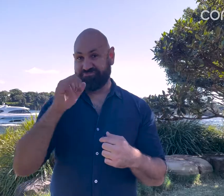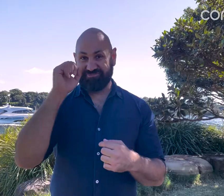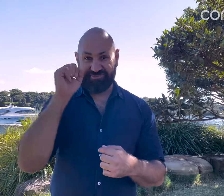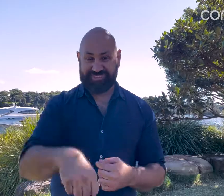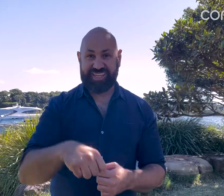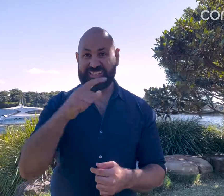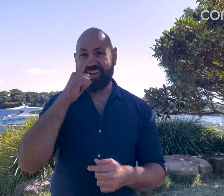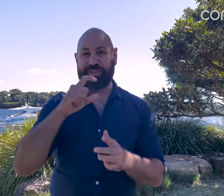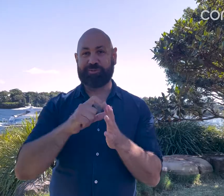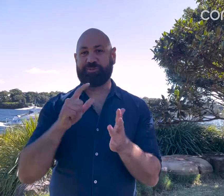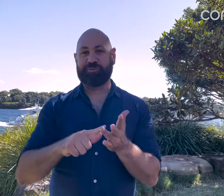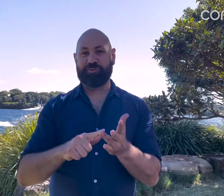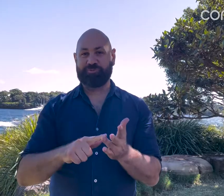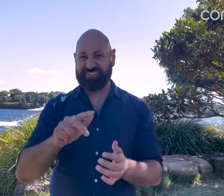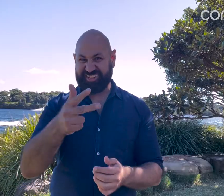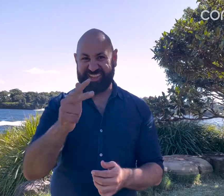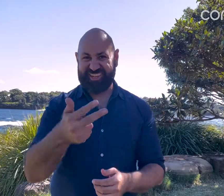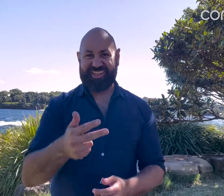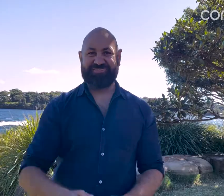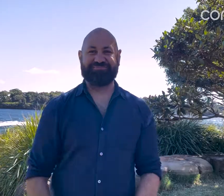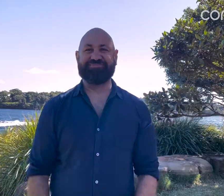Yes, we can do it, stay Deadly!